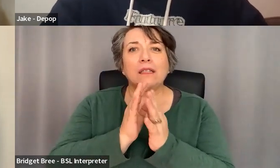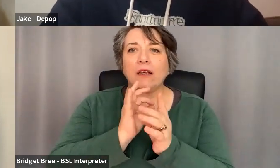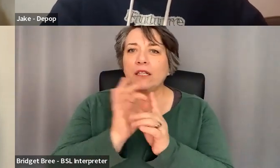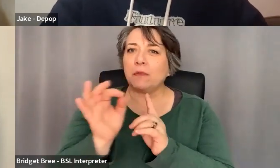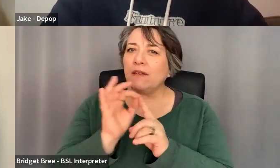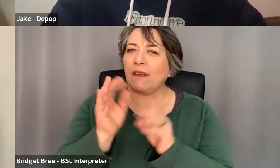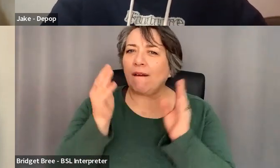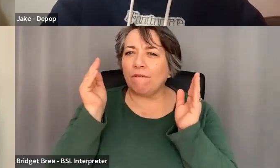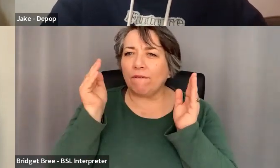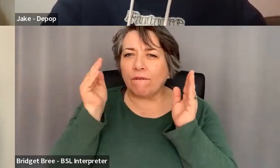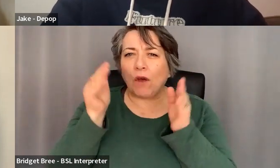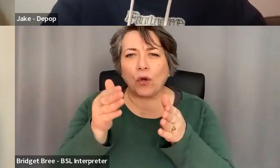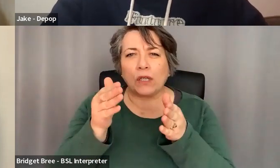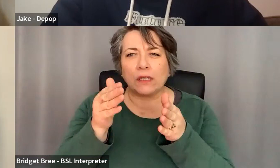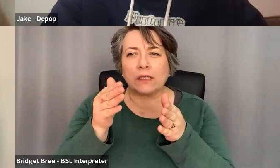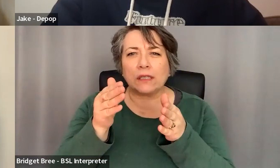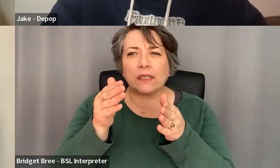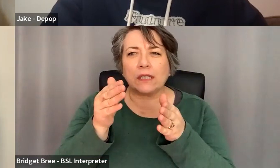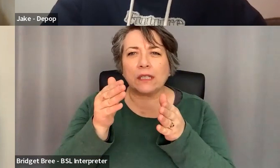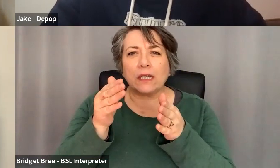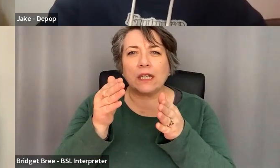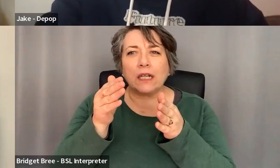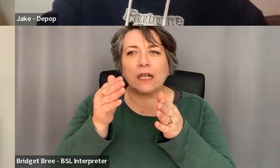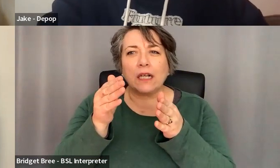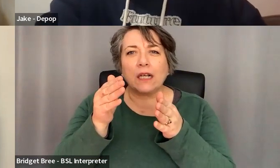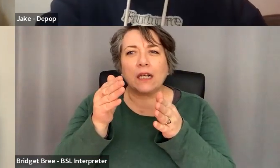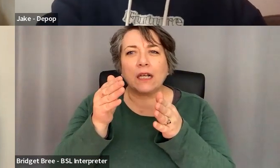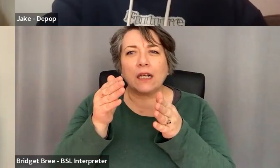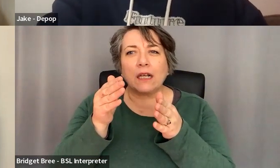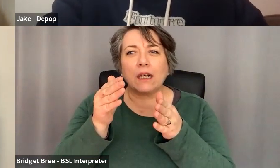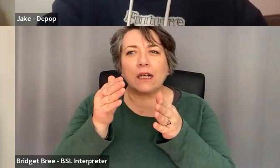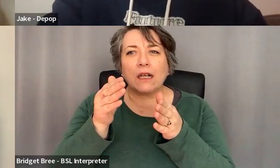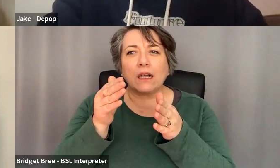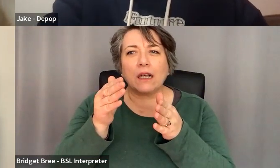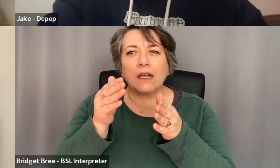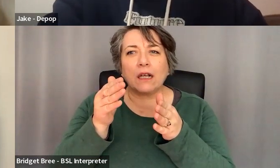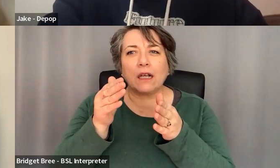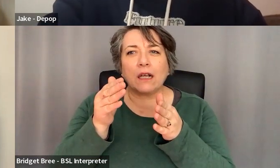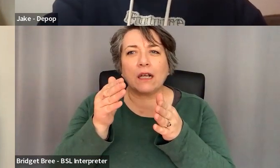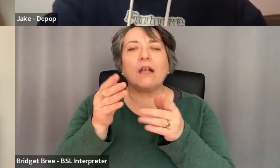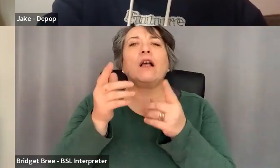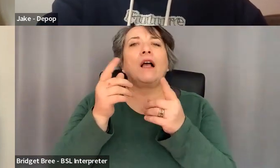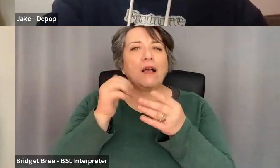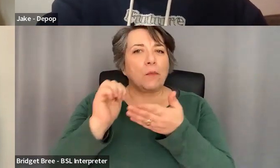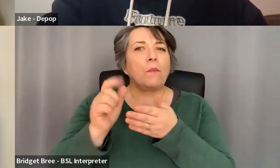And people's people skills. And why that diversity is sort of important. Oh, excuse me!